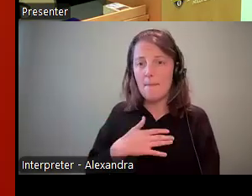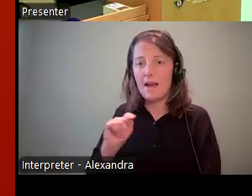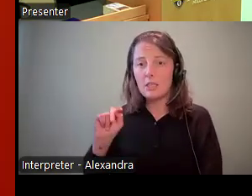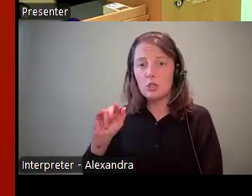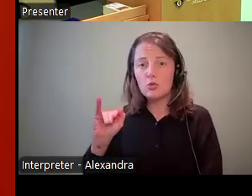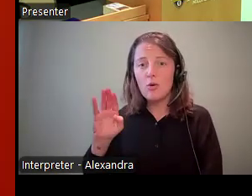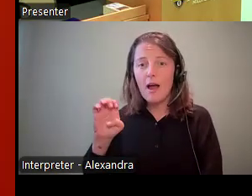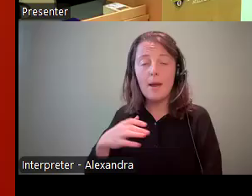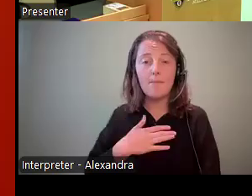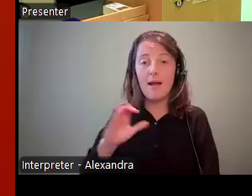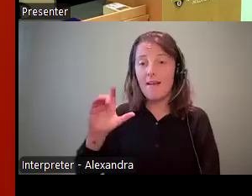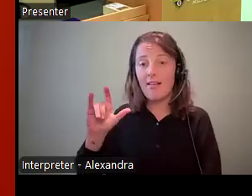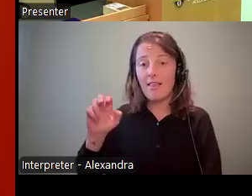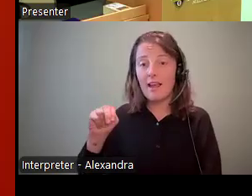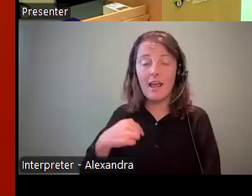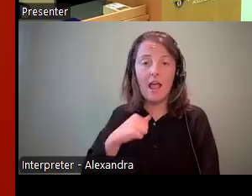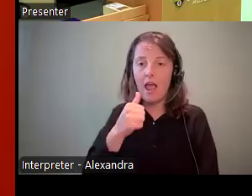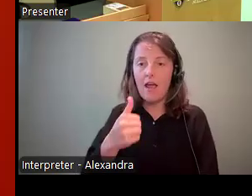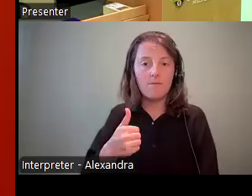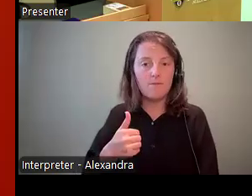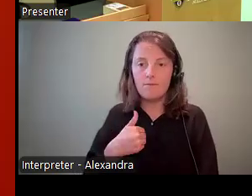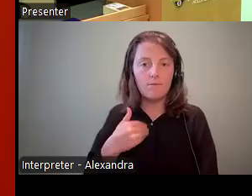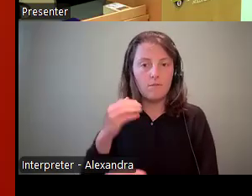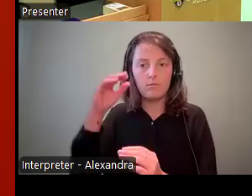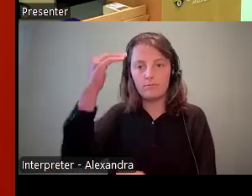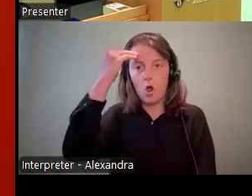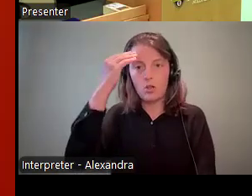knowledge of that. Now, there are some ancestry tools that are giving more more detailed there,